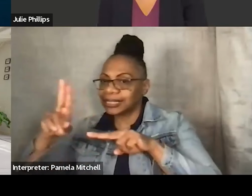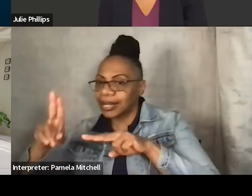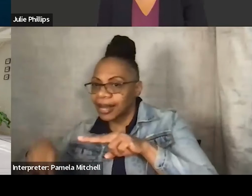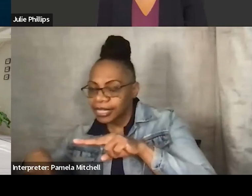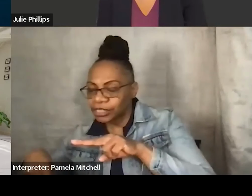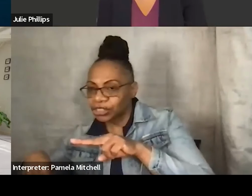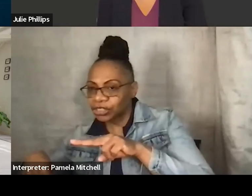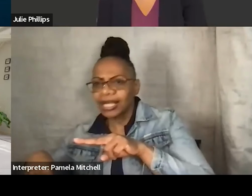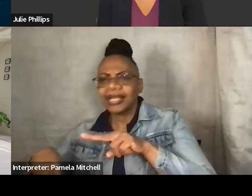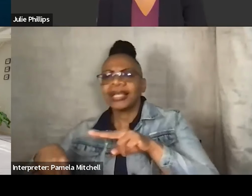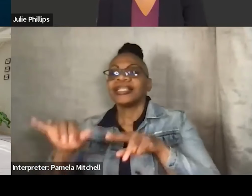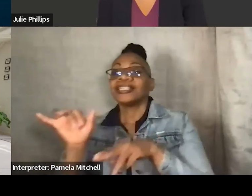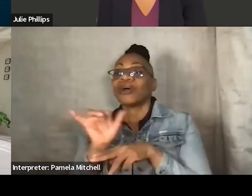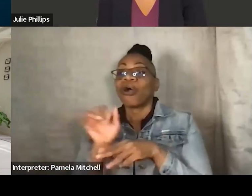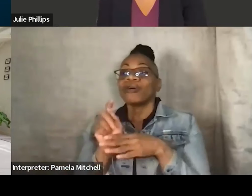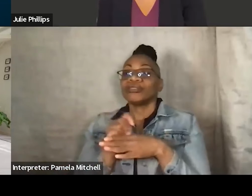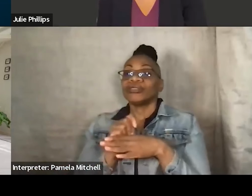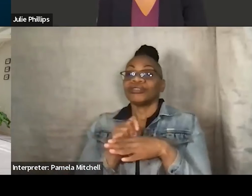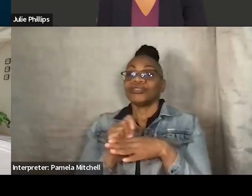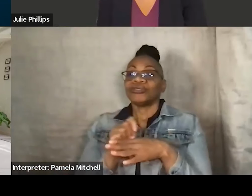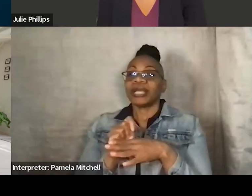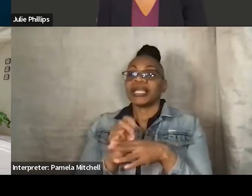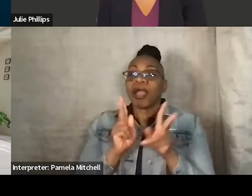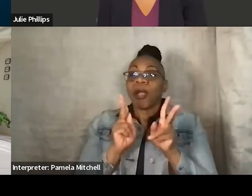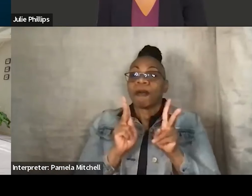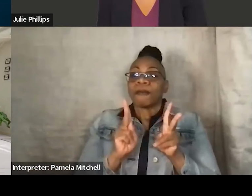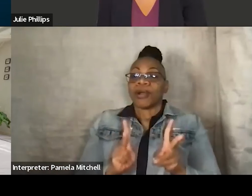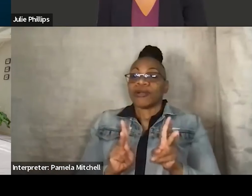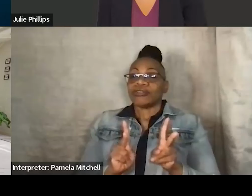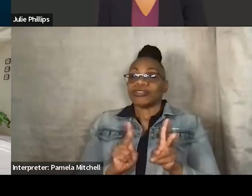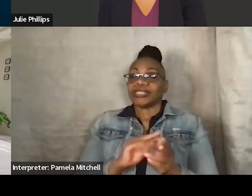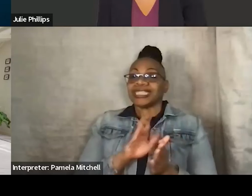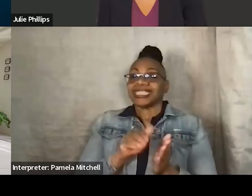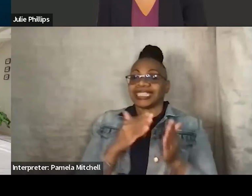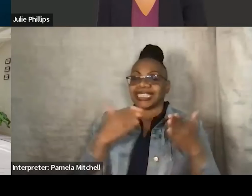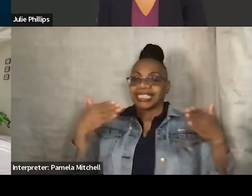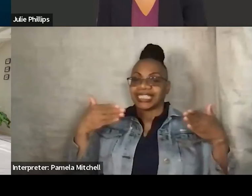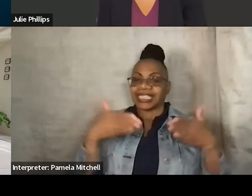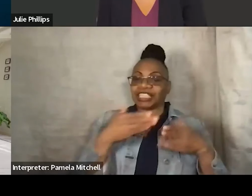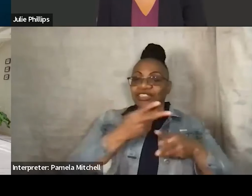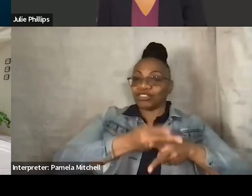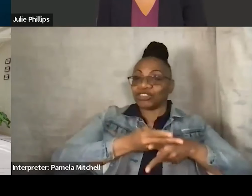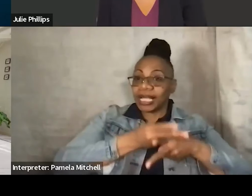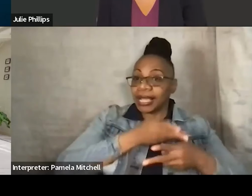There's also training on, you know, person-centered care, trauma-informed approaches,